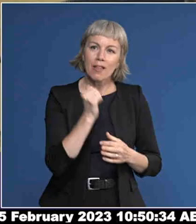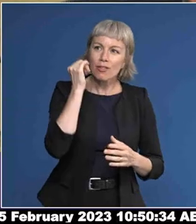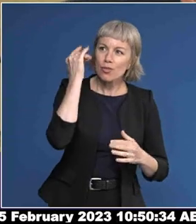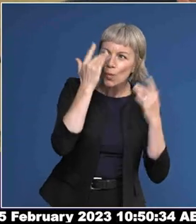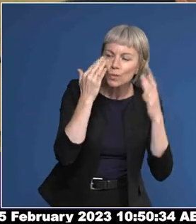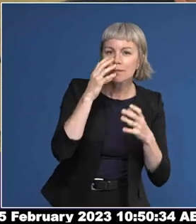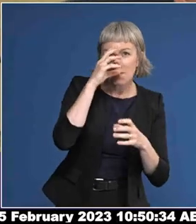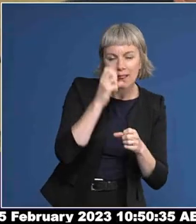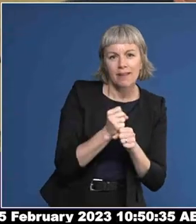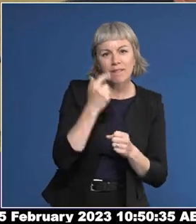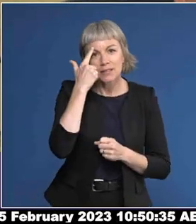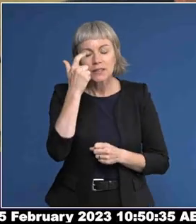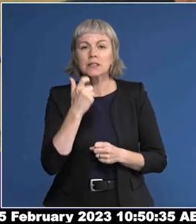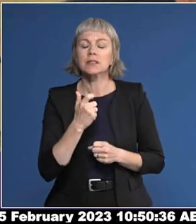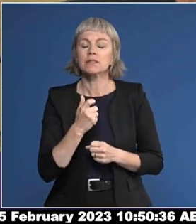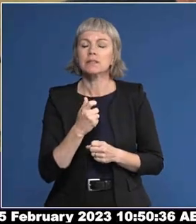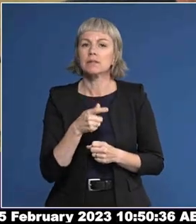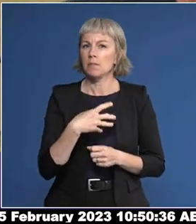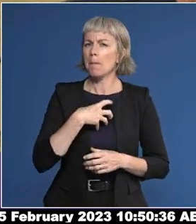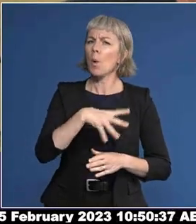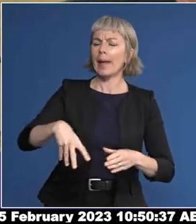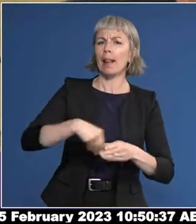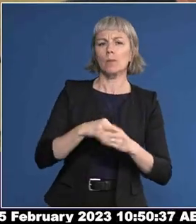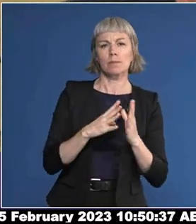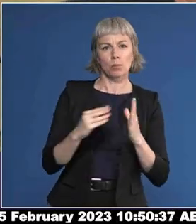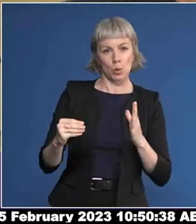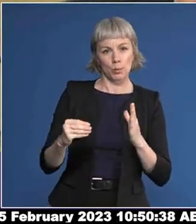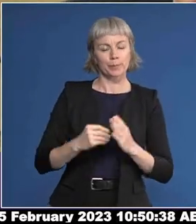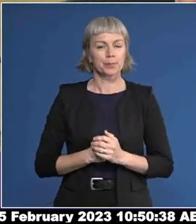This is probably, to use the phrase, low-hanging fruit, is it not?